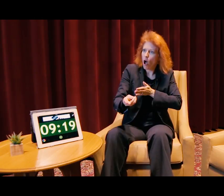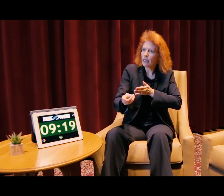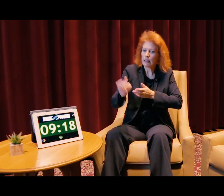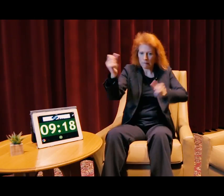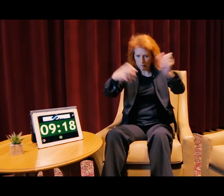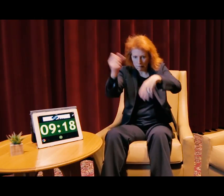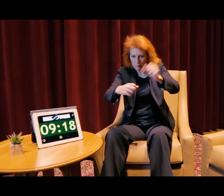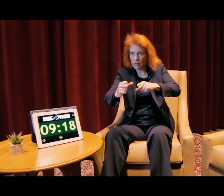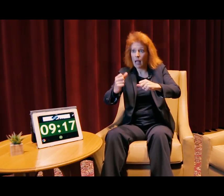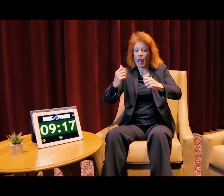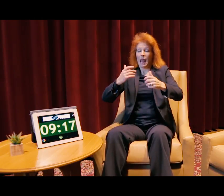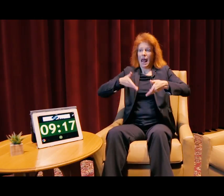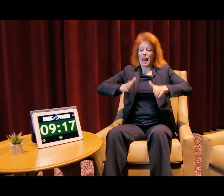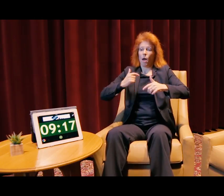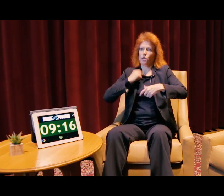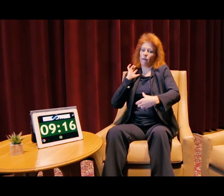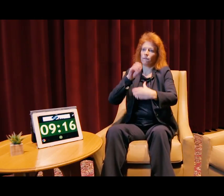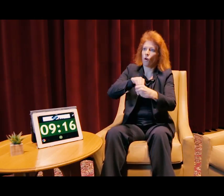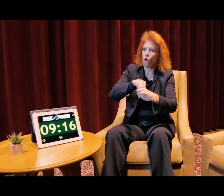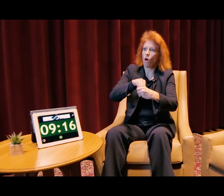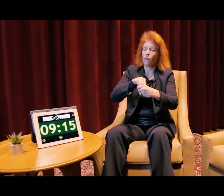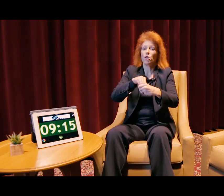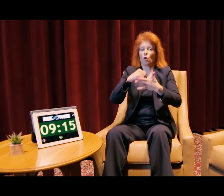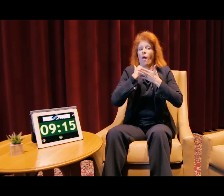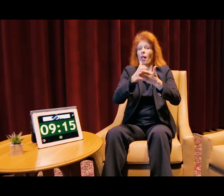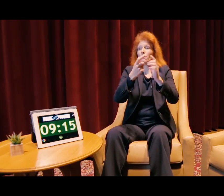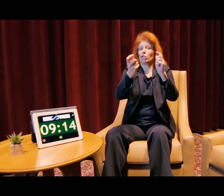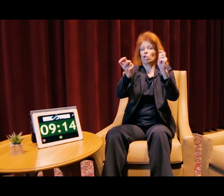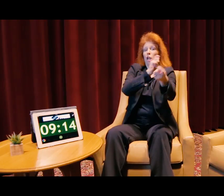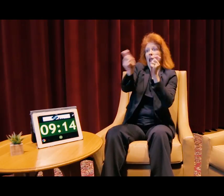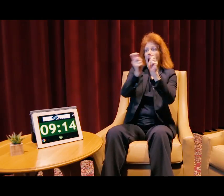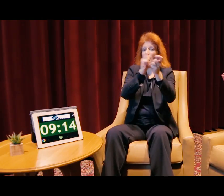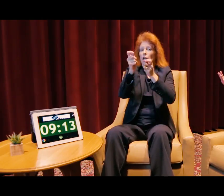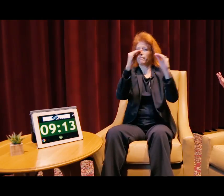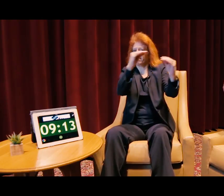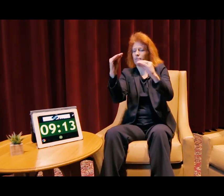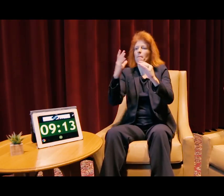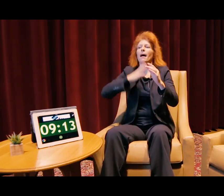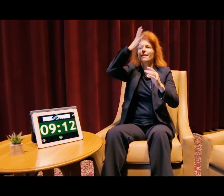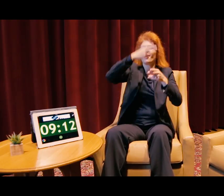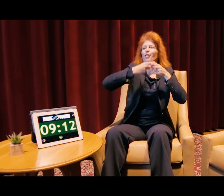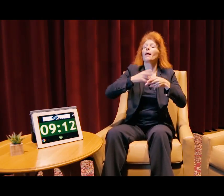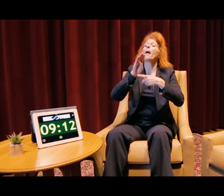to participate as a facilitator of change, that to me is... My dad always called it the Mary Poppins effect.